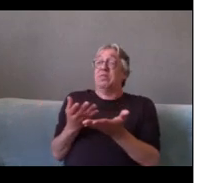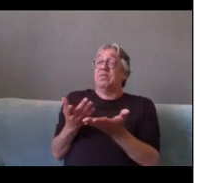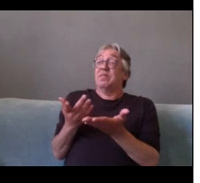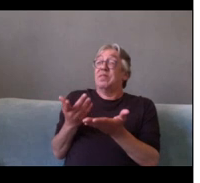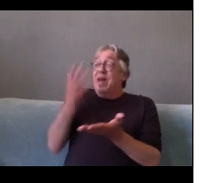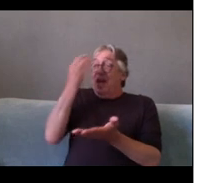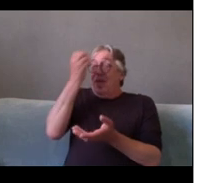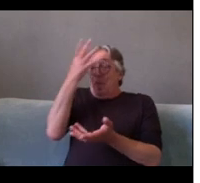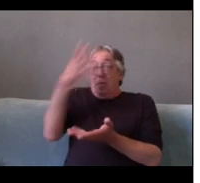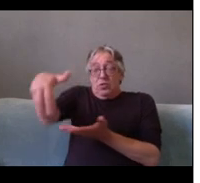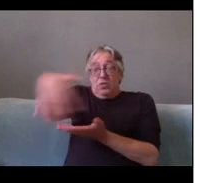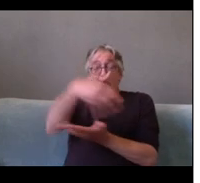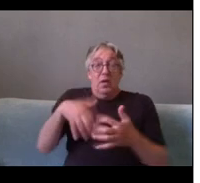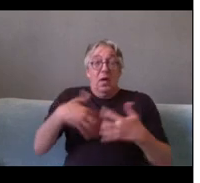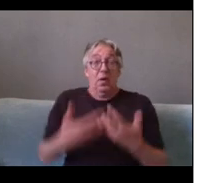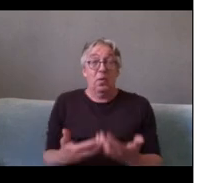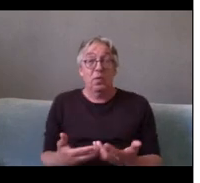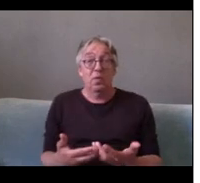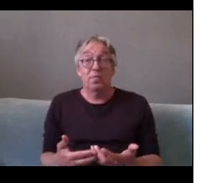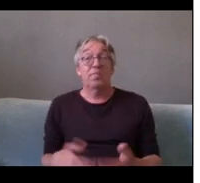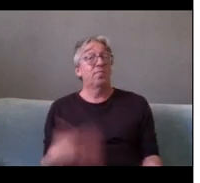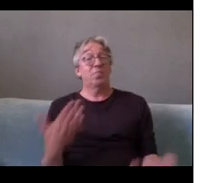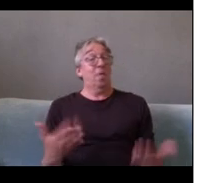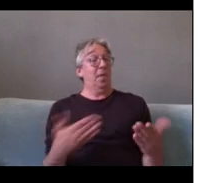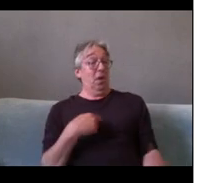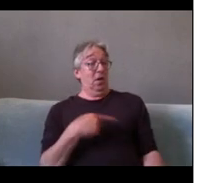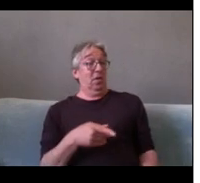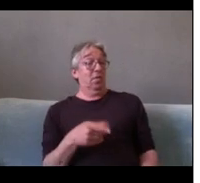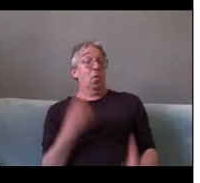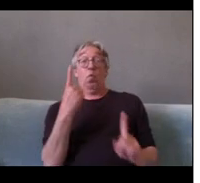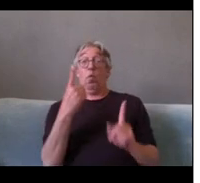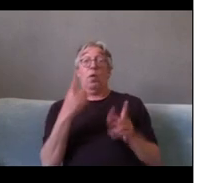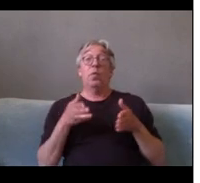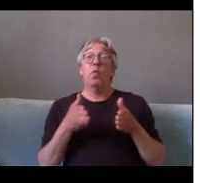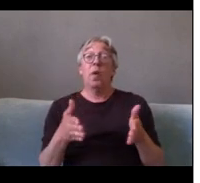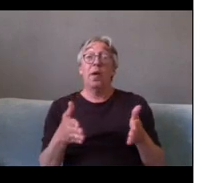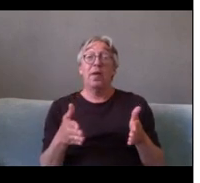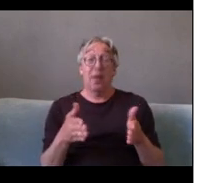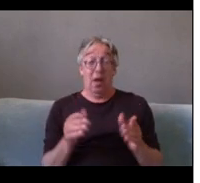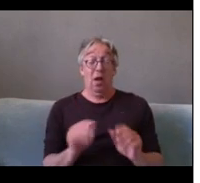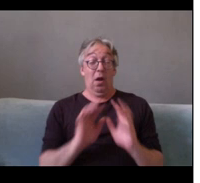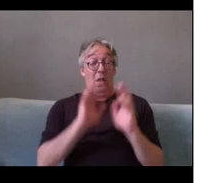where the respondent is directly asked if he or she is disabled.